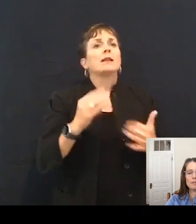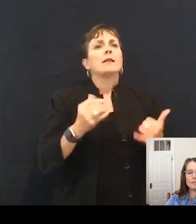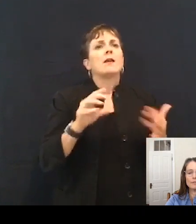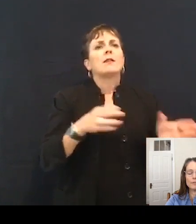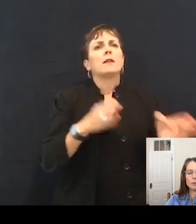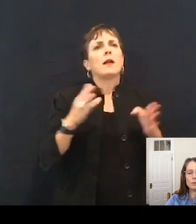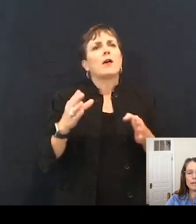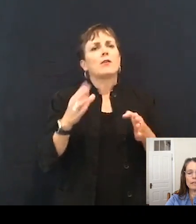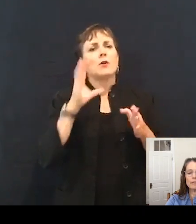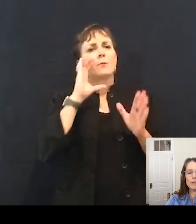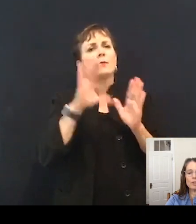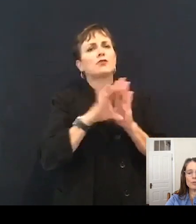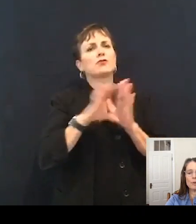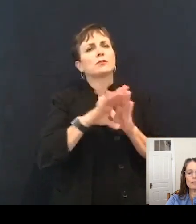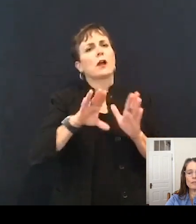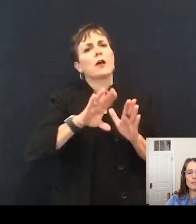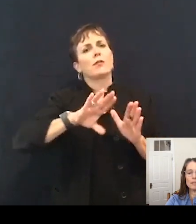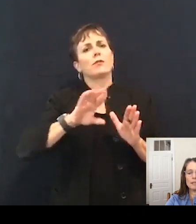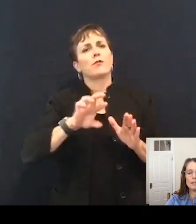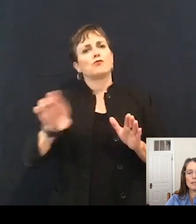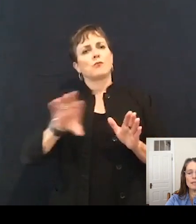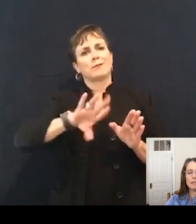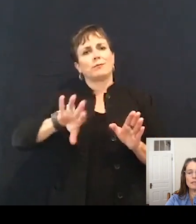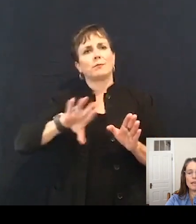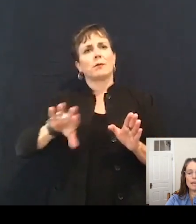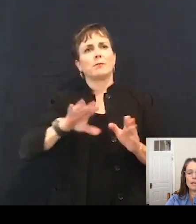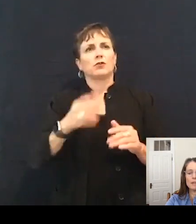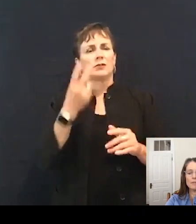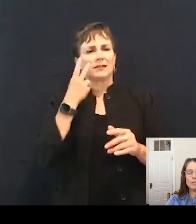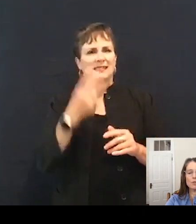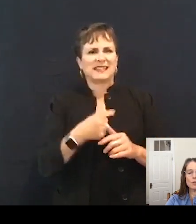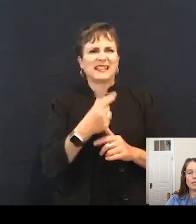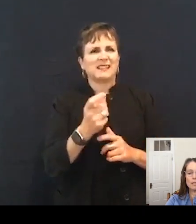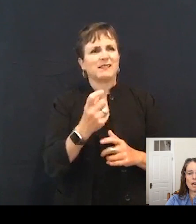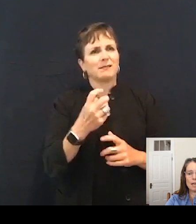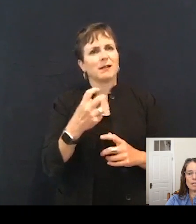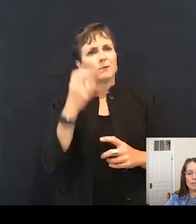full length USH1C in the AAV treated on, but